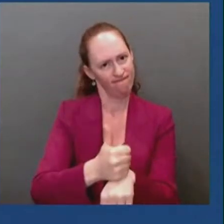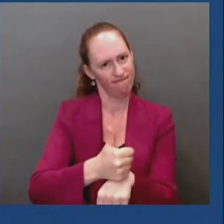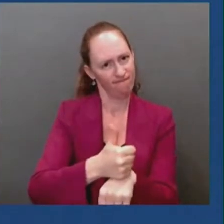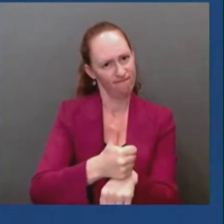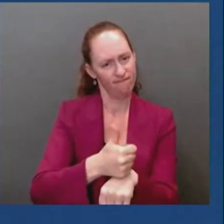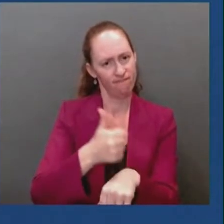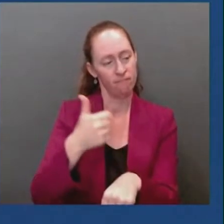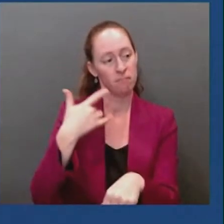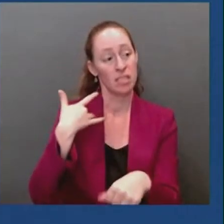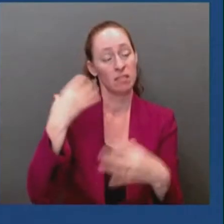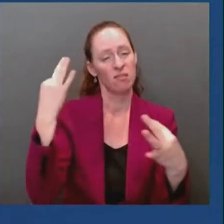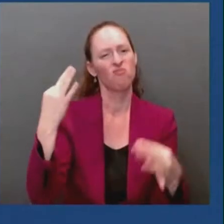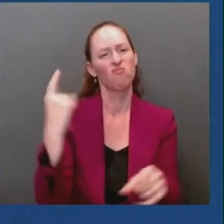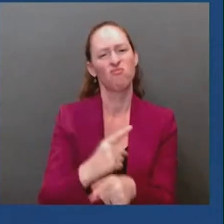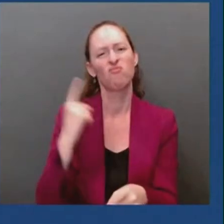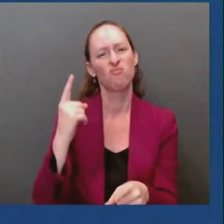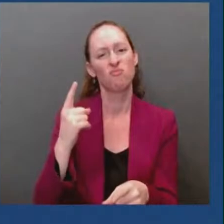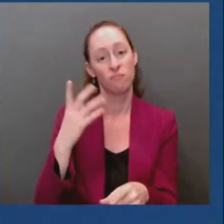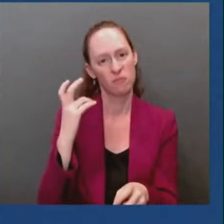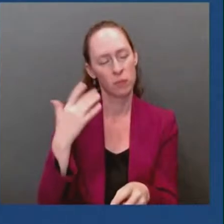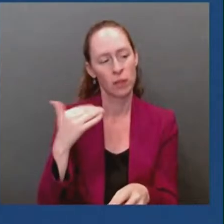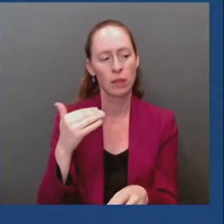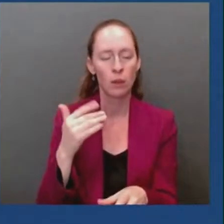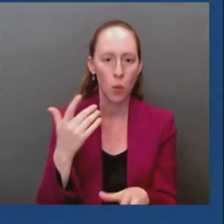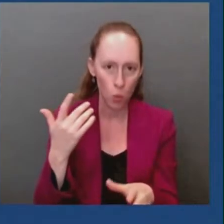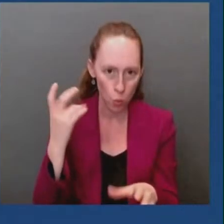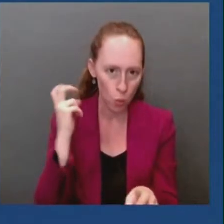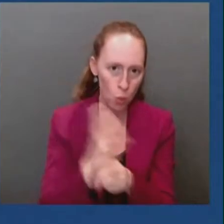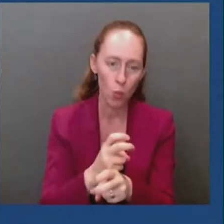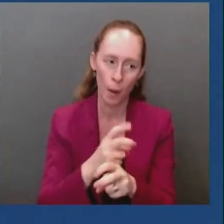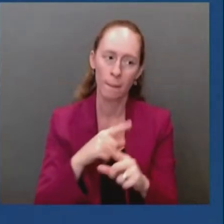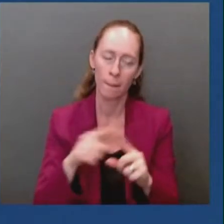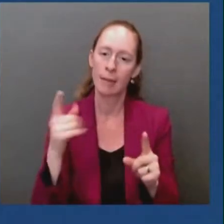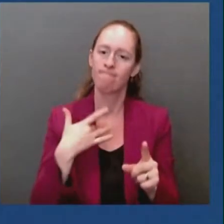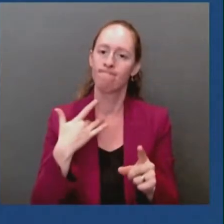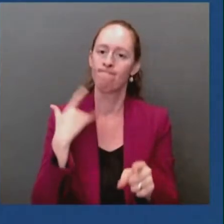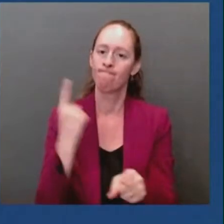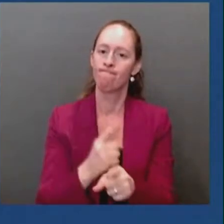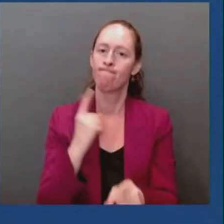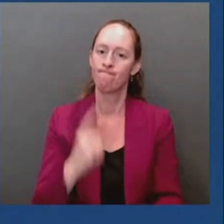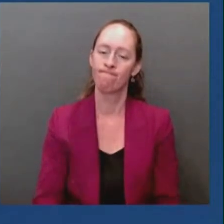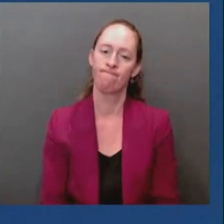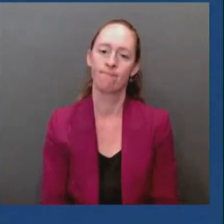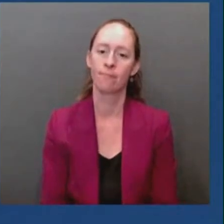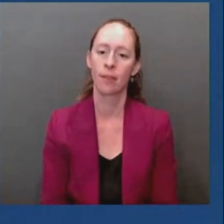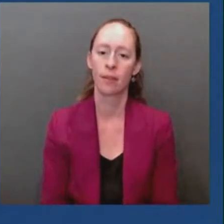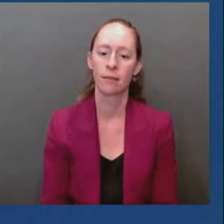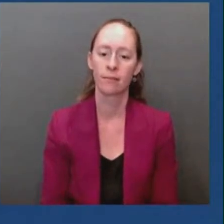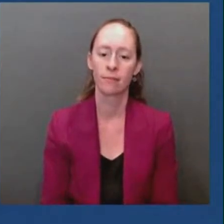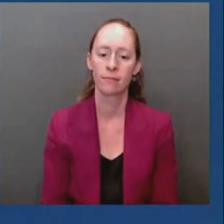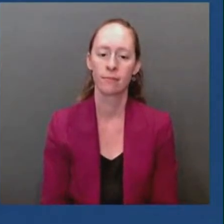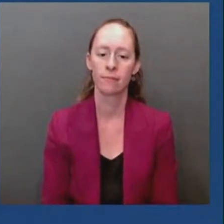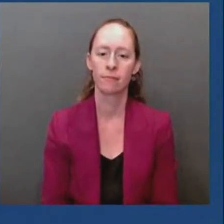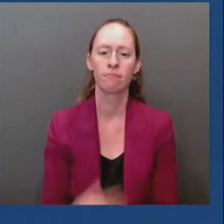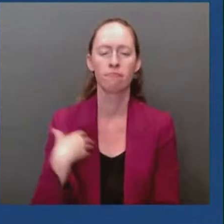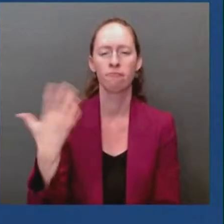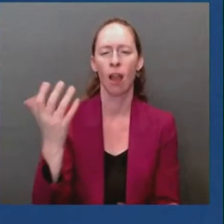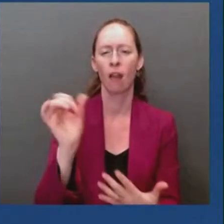THAT IS WHERE WE ARE AND THAT IS THE SET OF DECISIONS WE HAVE MADE.